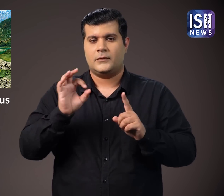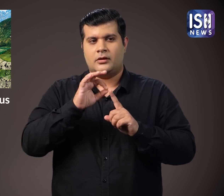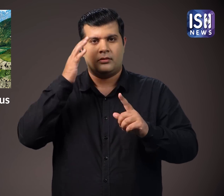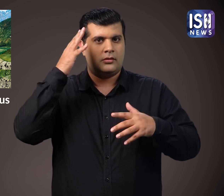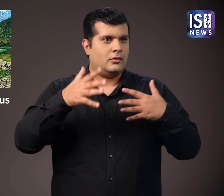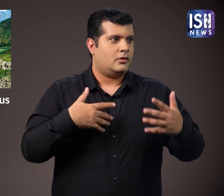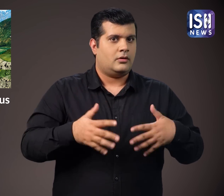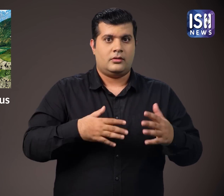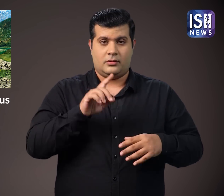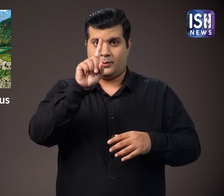Pakistan is tensed.